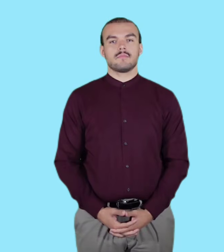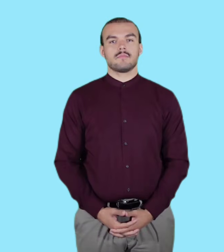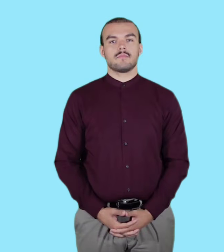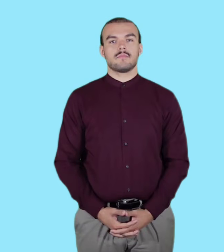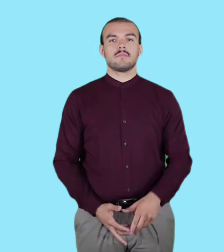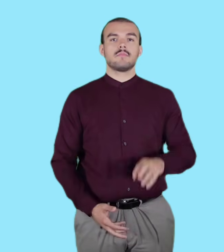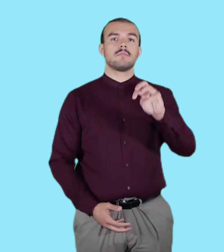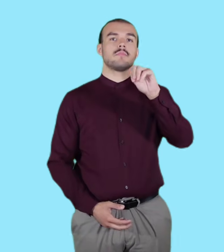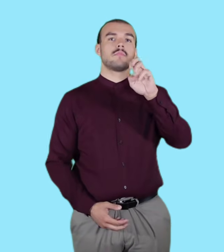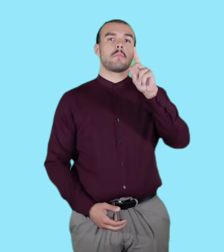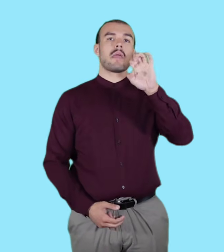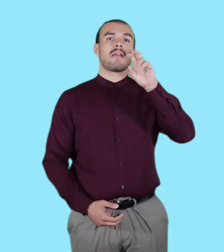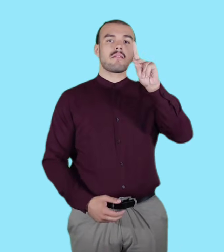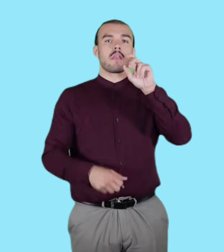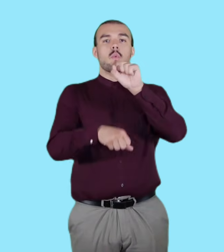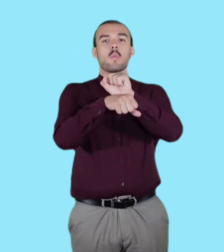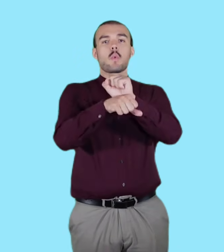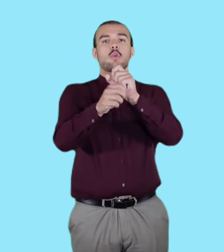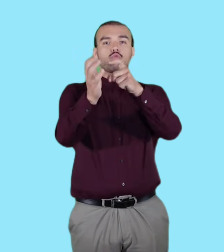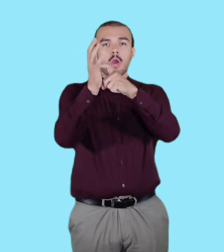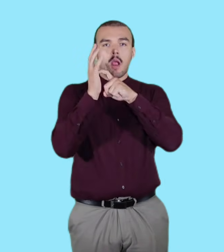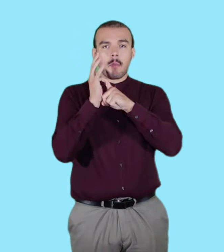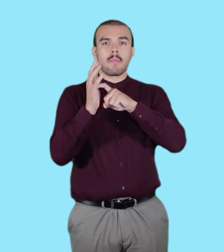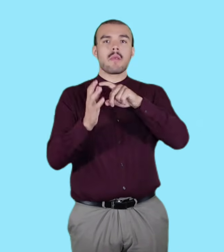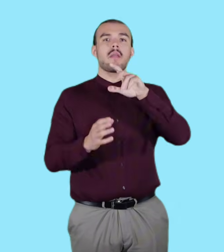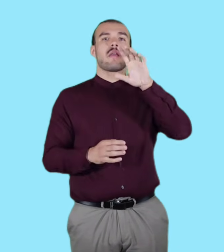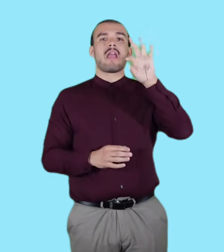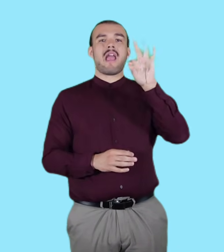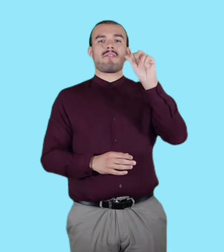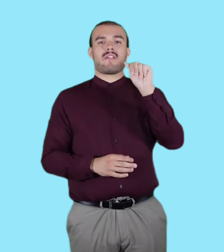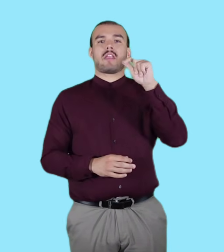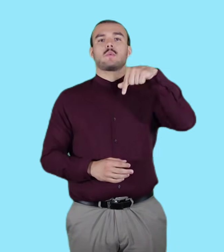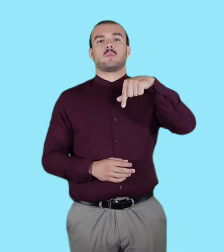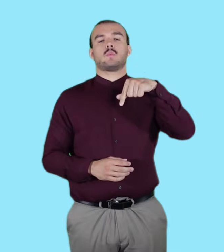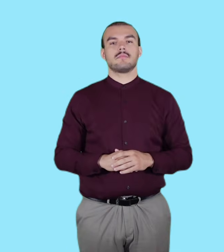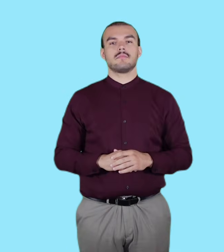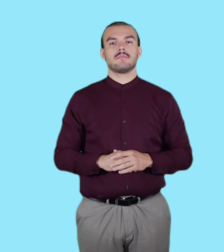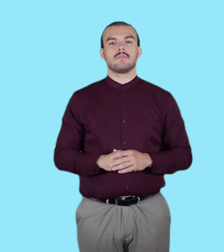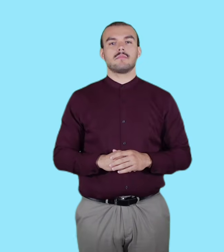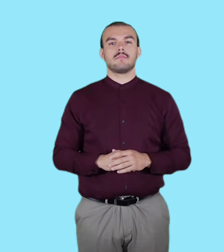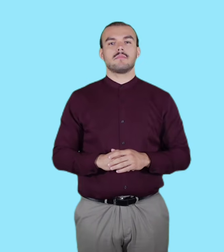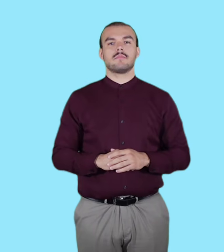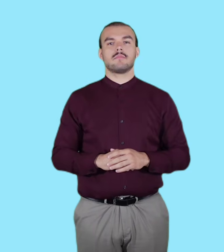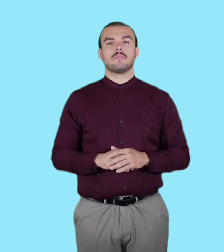[Narrator] "Medicaid Work Requirements FAQ." Introduction: